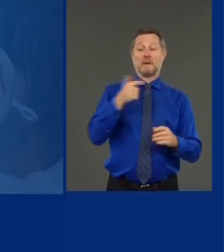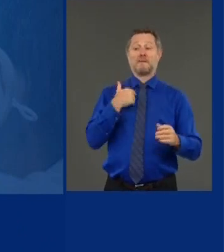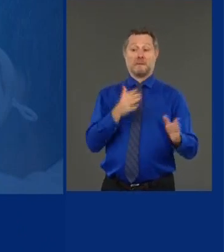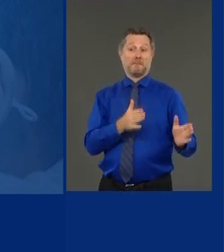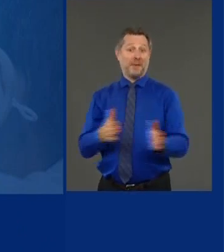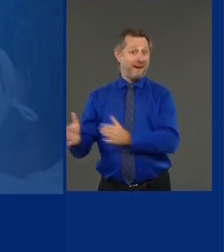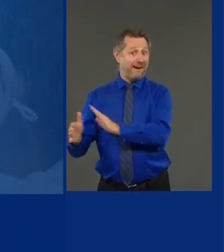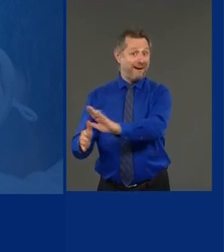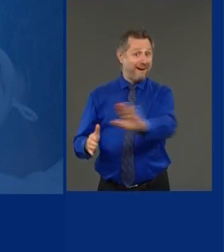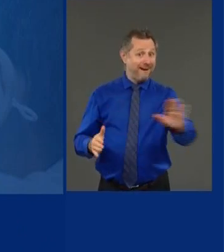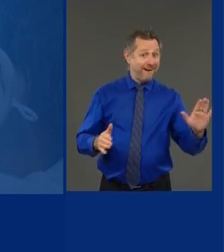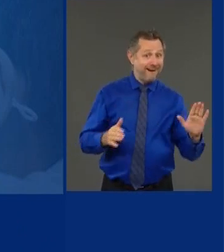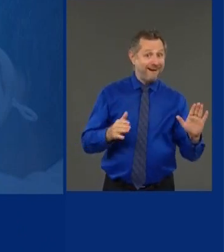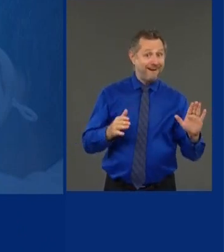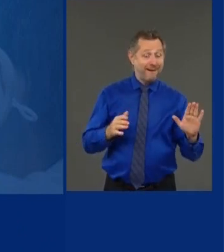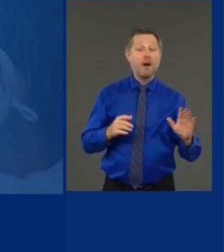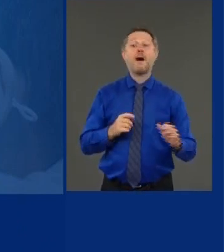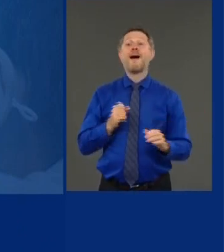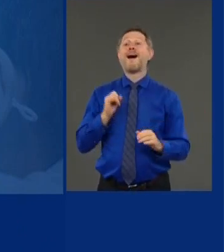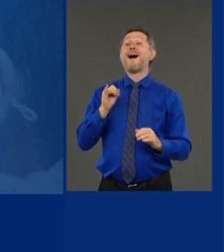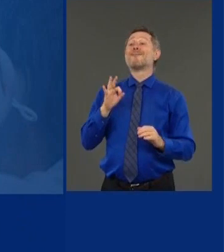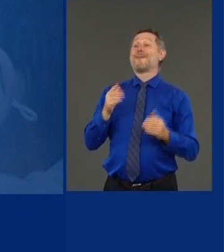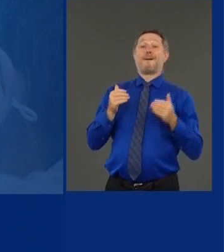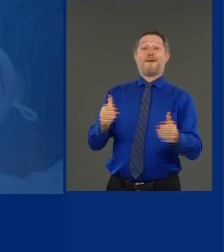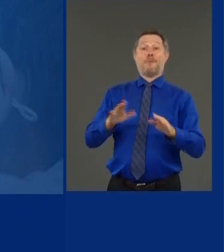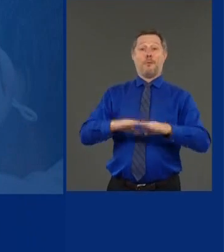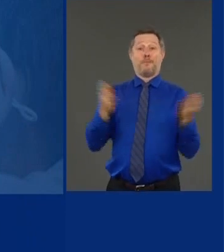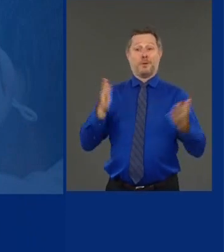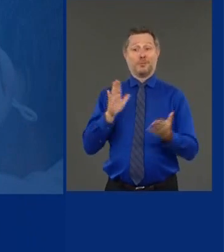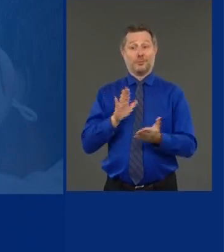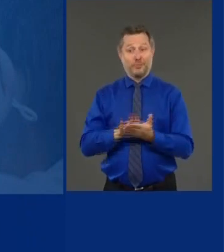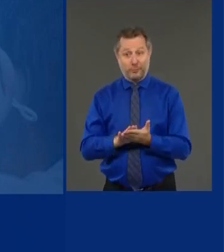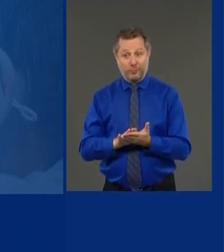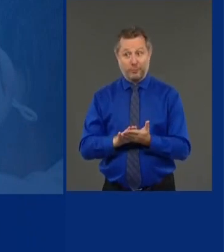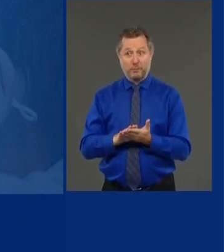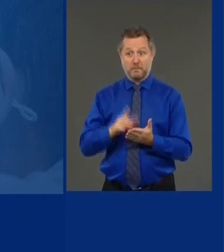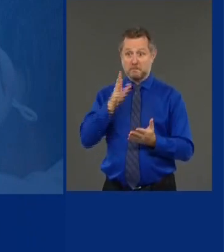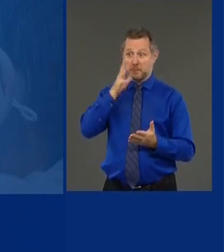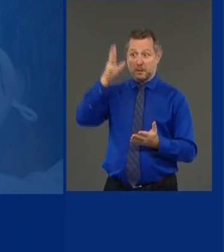REOPEN SCHOOLS. BUT JUST BECAUSE A DISTRICT PUTS